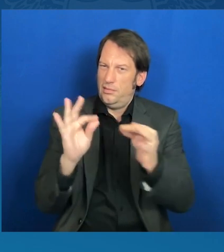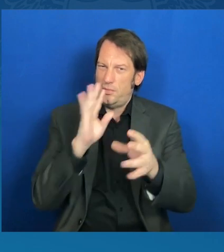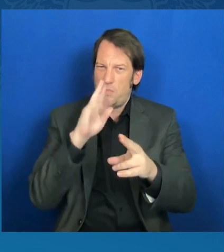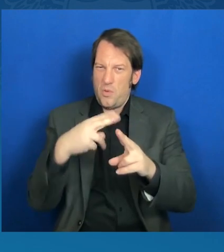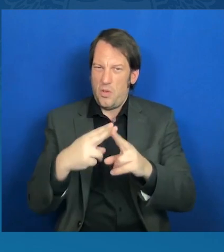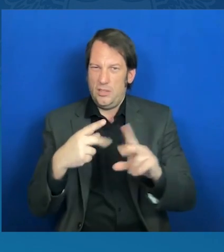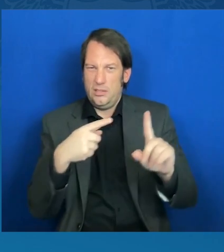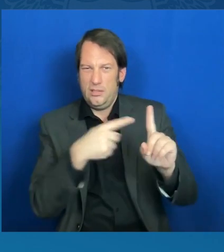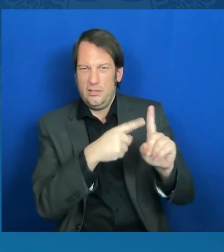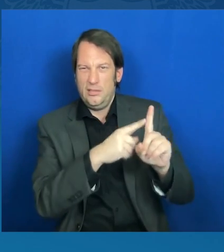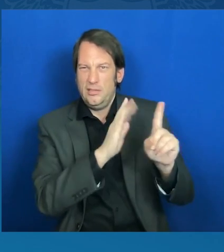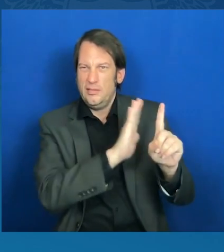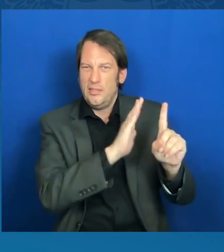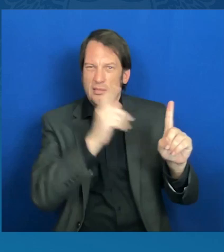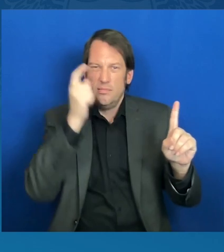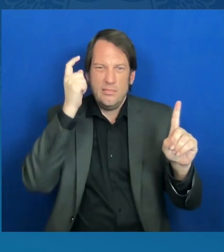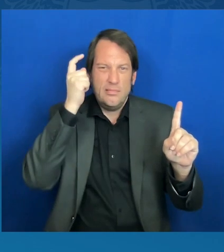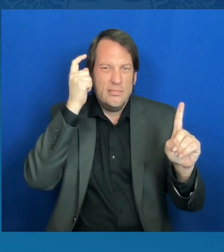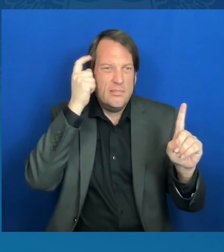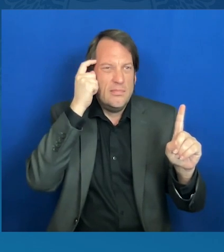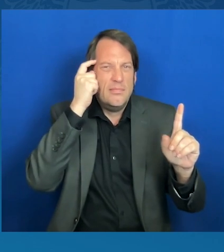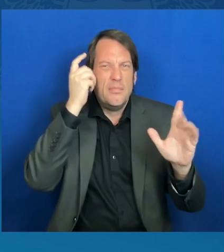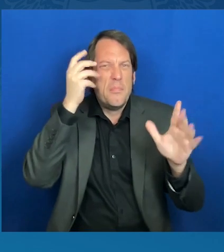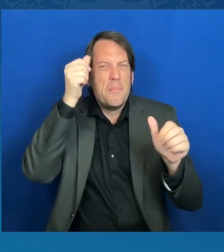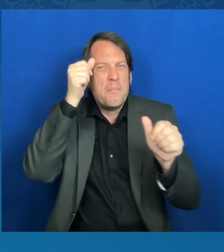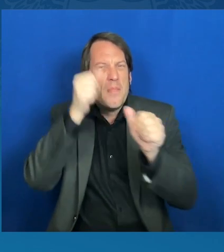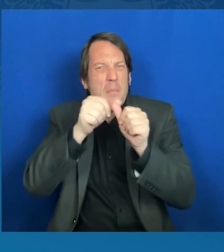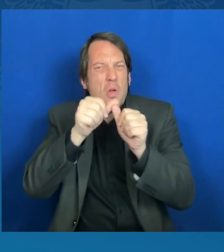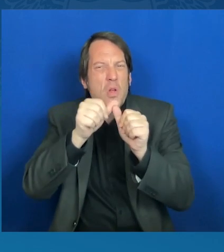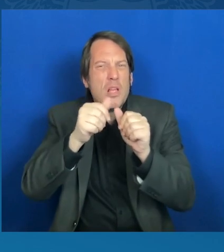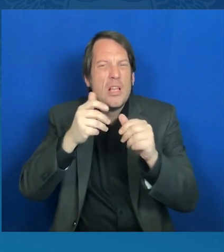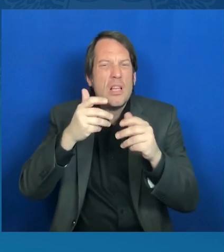and, clearly, politically motivated -- gratuitous.